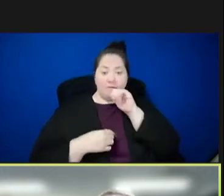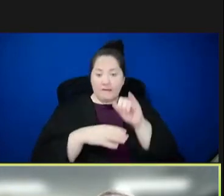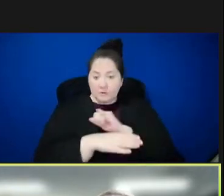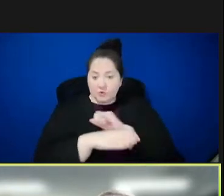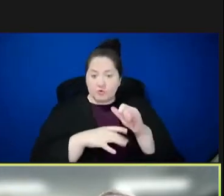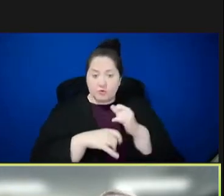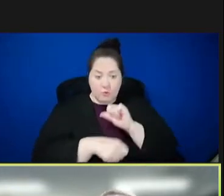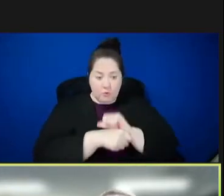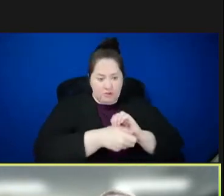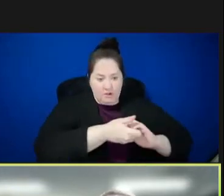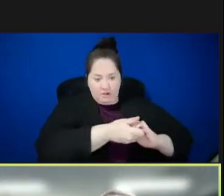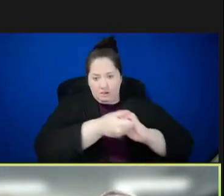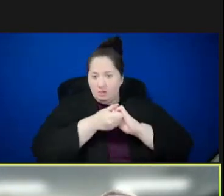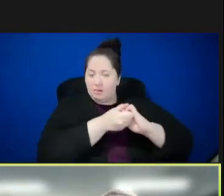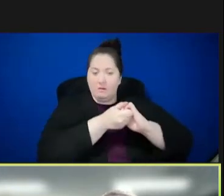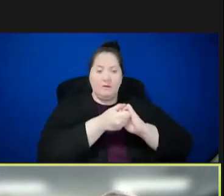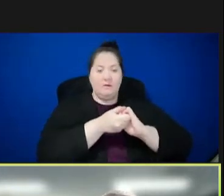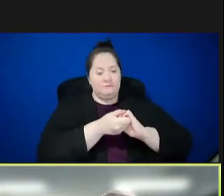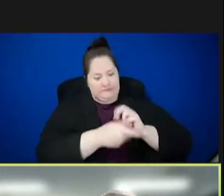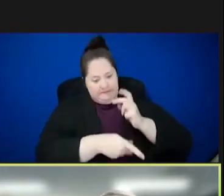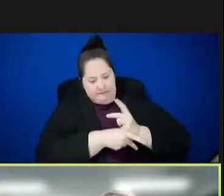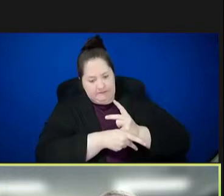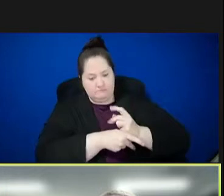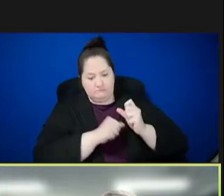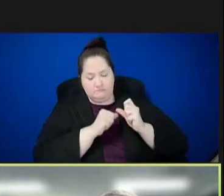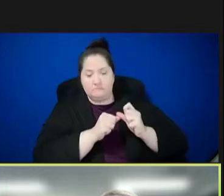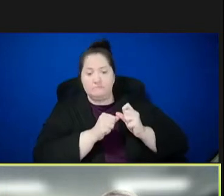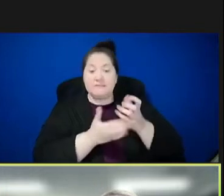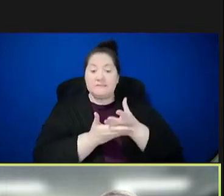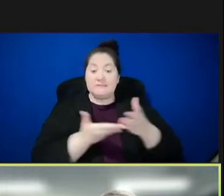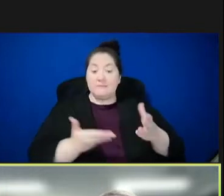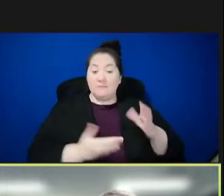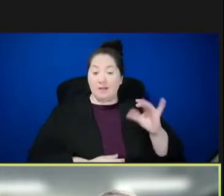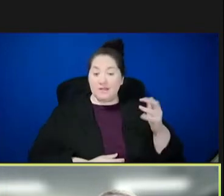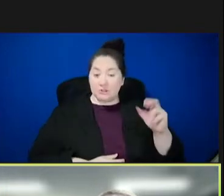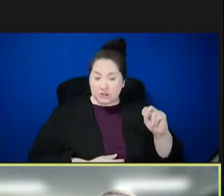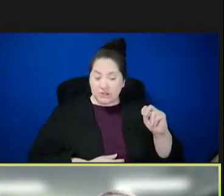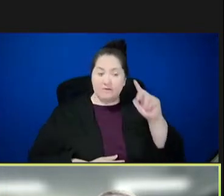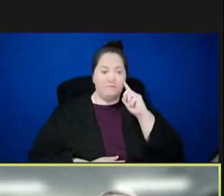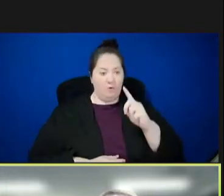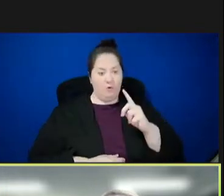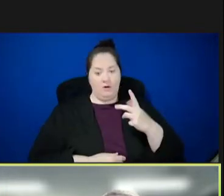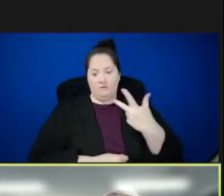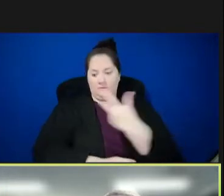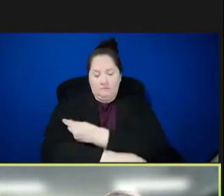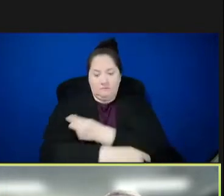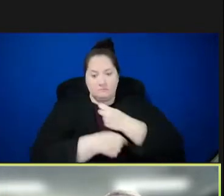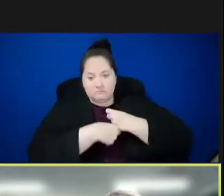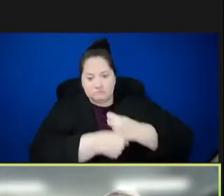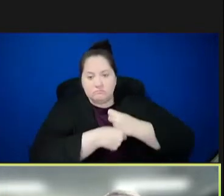to create and maintain a strong supply chain for vaccine manufacturing and to minimize the risk of